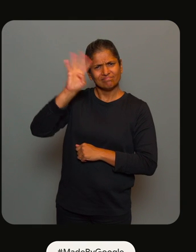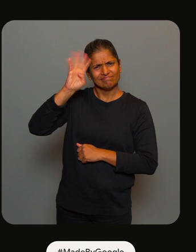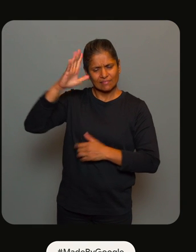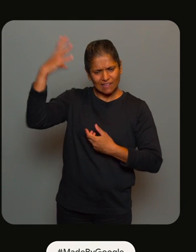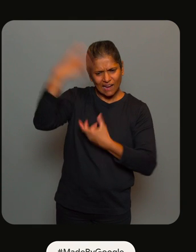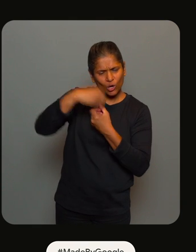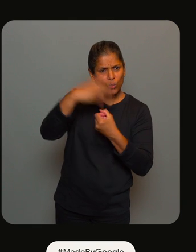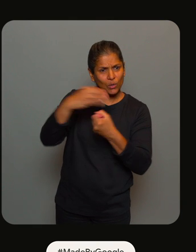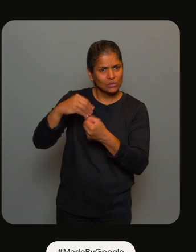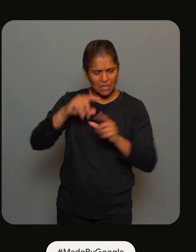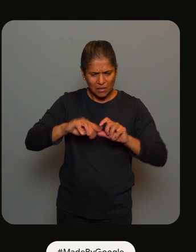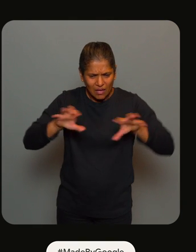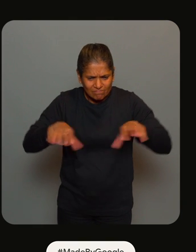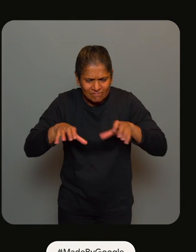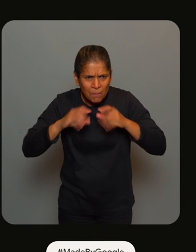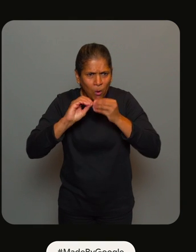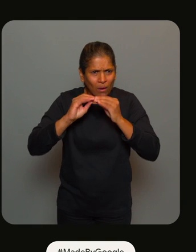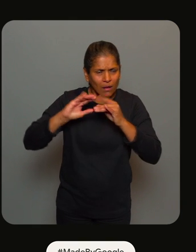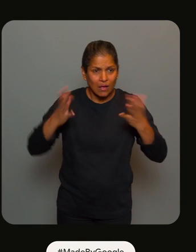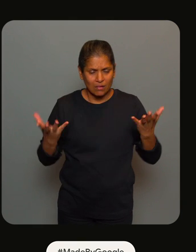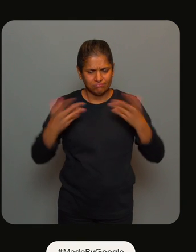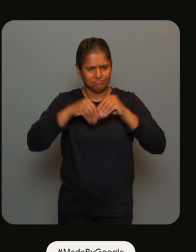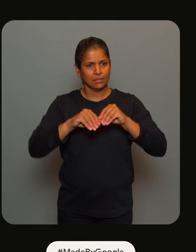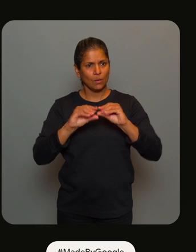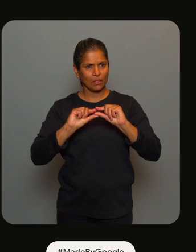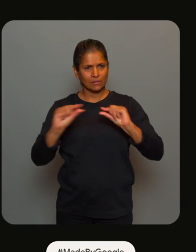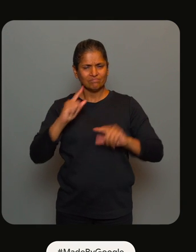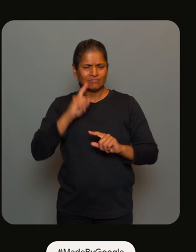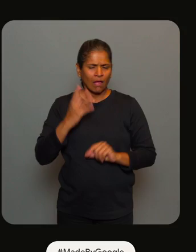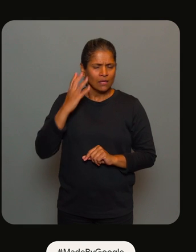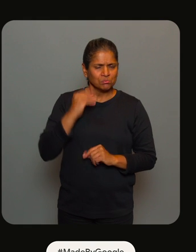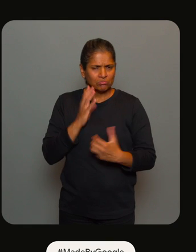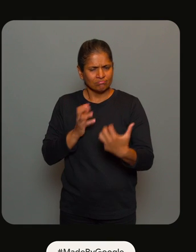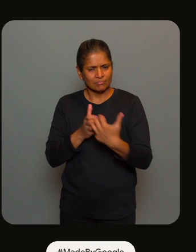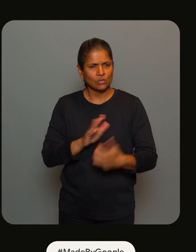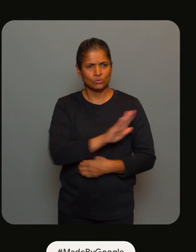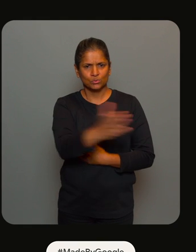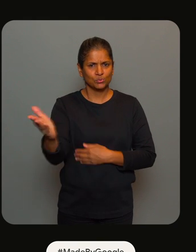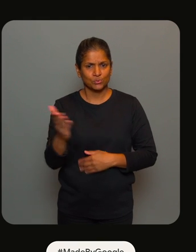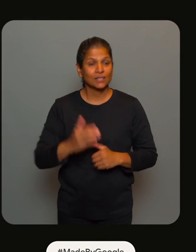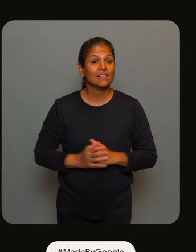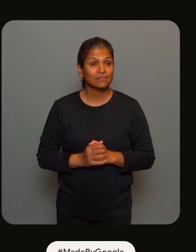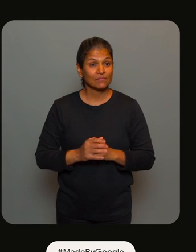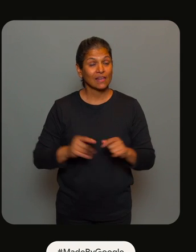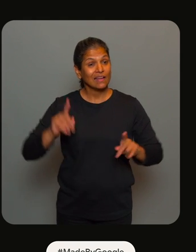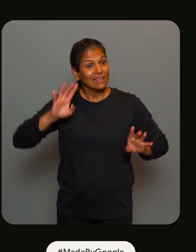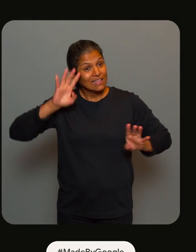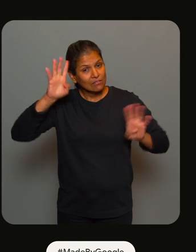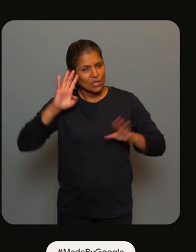experiences for our users. When you put that innovation to work in hardware devices, it